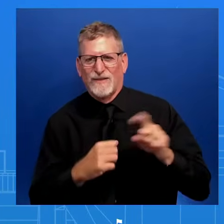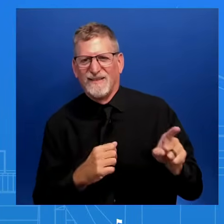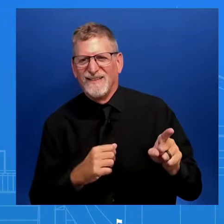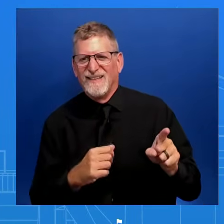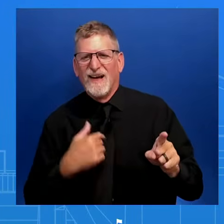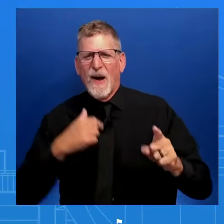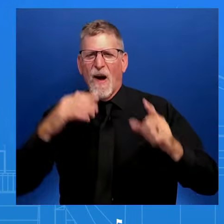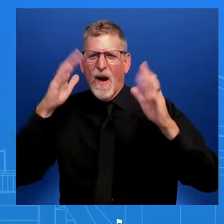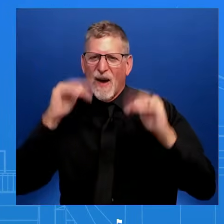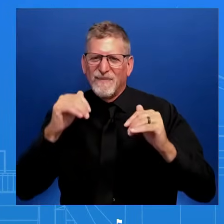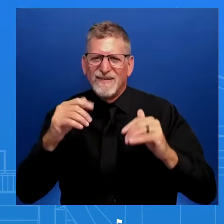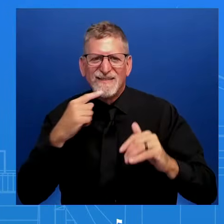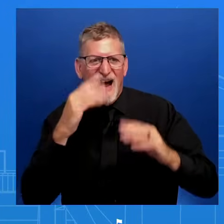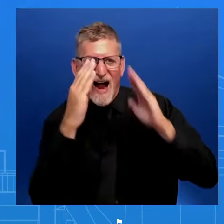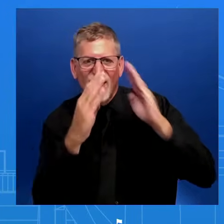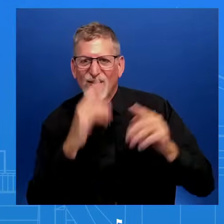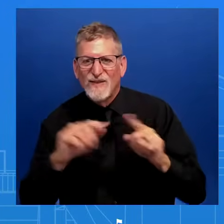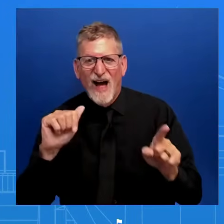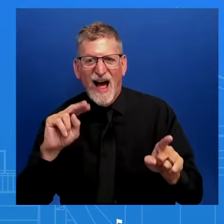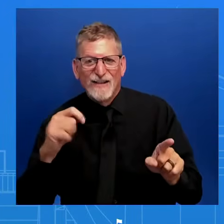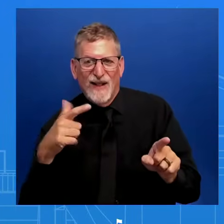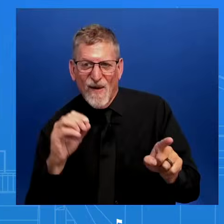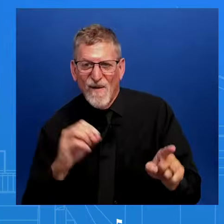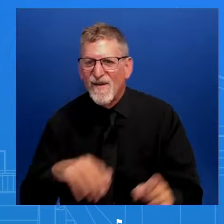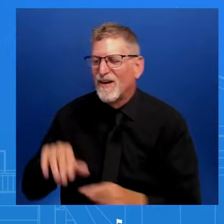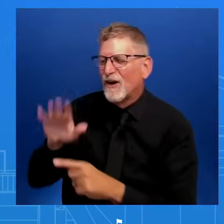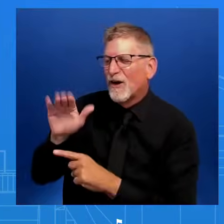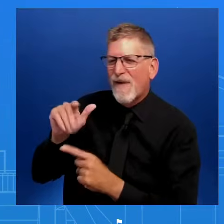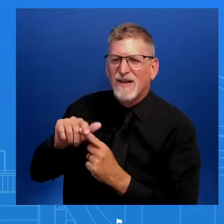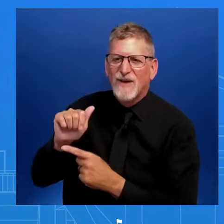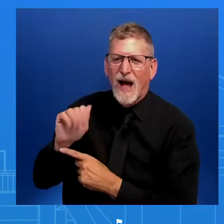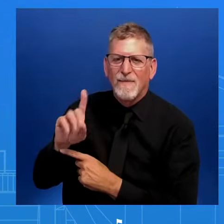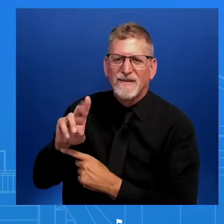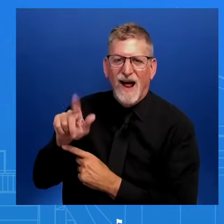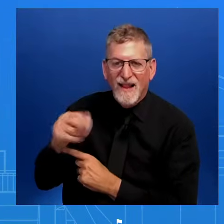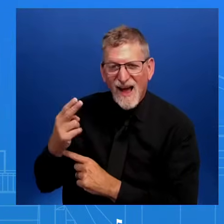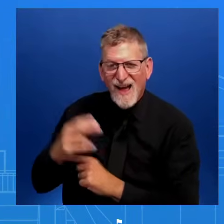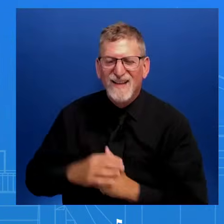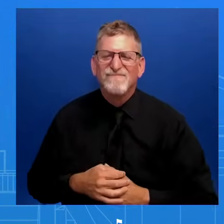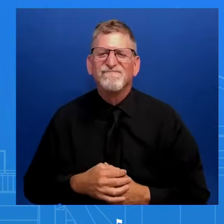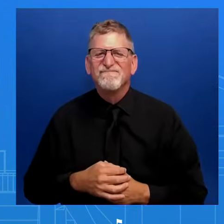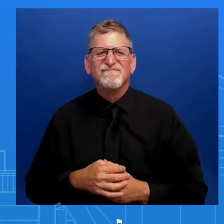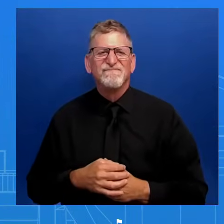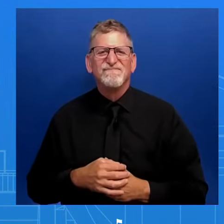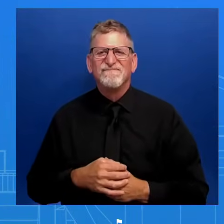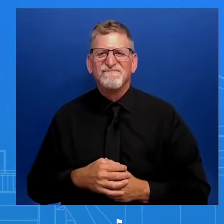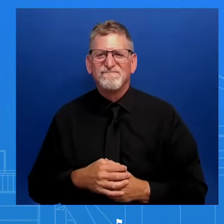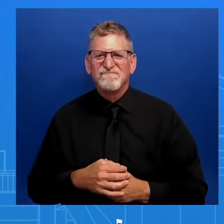So, did they ever discuss the tax situation? Ms. Jean-Pierre: I'm not going to get into the specifics of the case. The Press: Does he think, in light of the -- Ms. Jean-Pierre: I -- I -- I've al- --